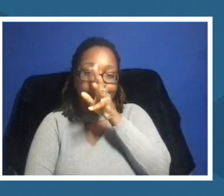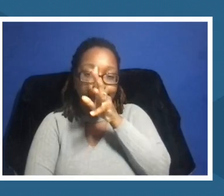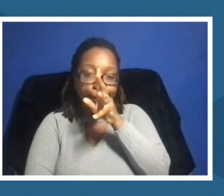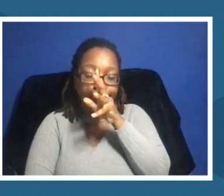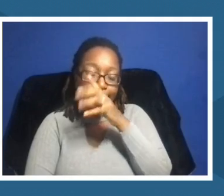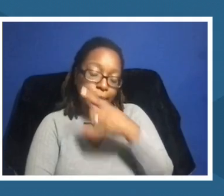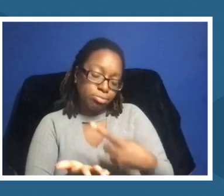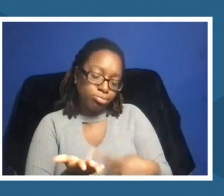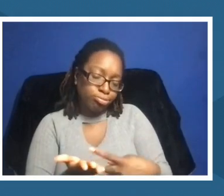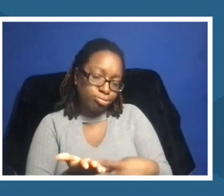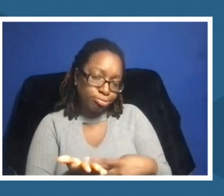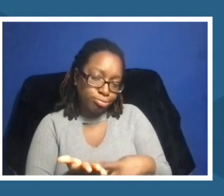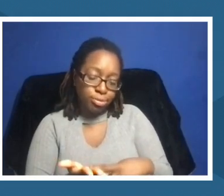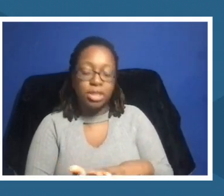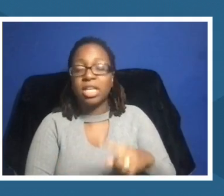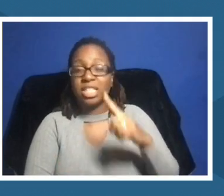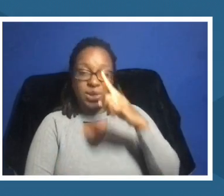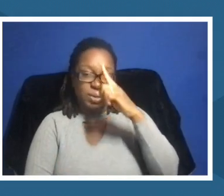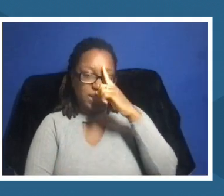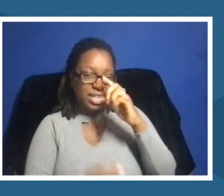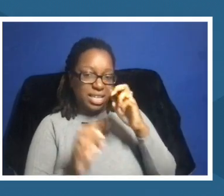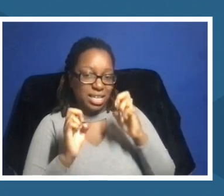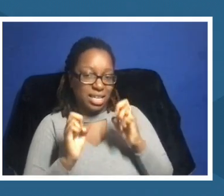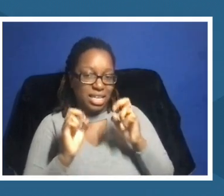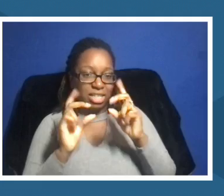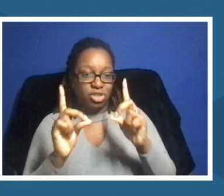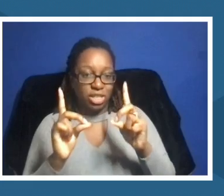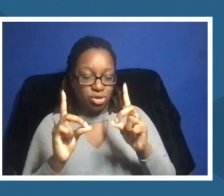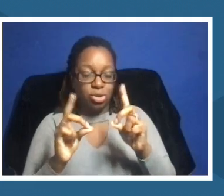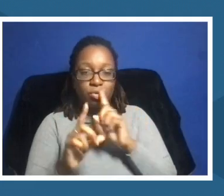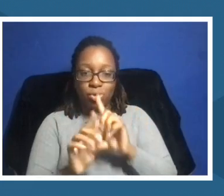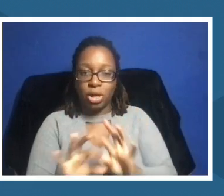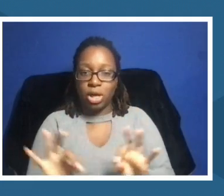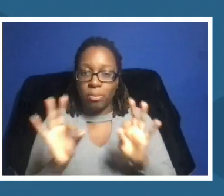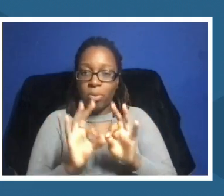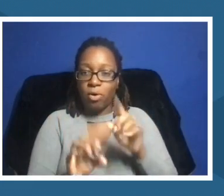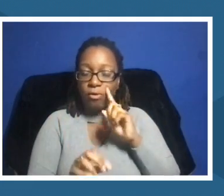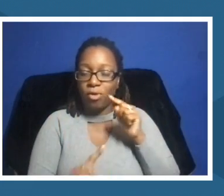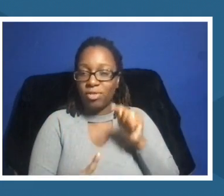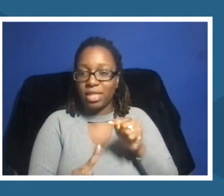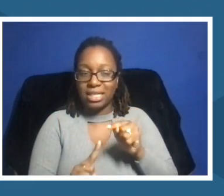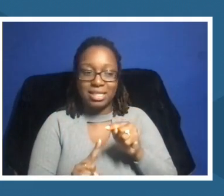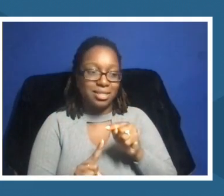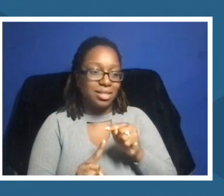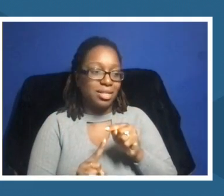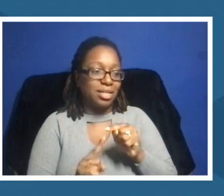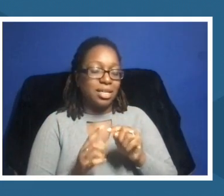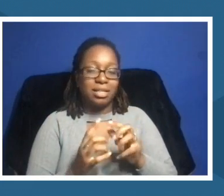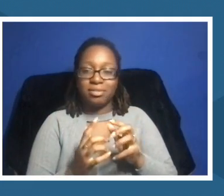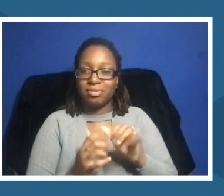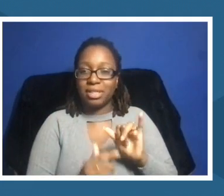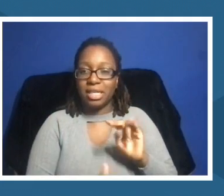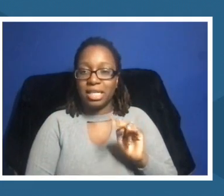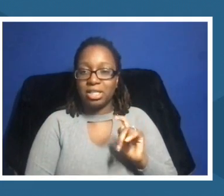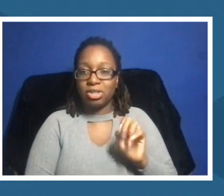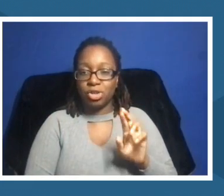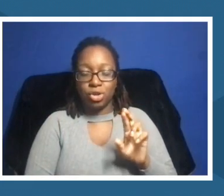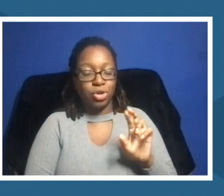education is so important on this individual interpersonal level and i think the more we can do that and